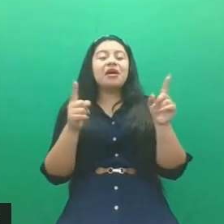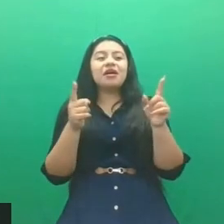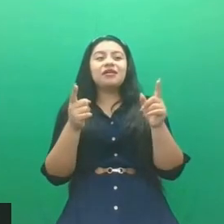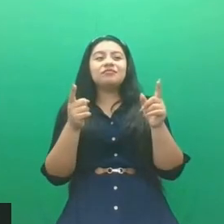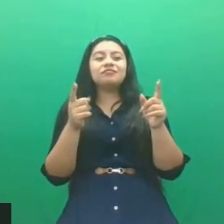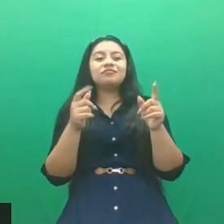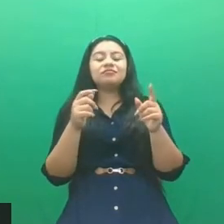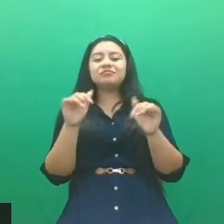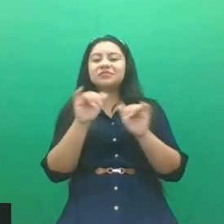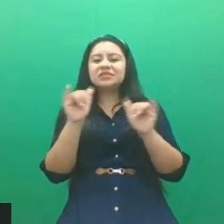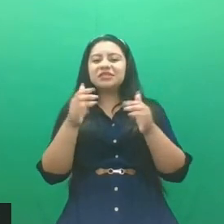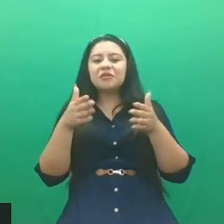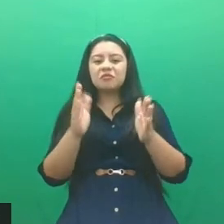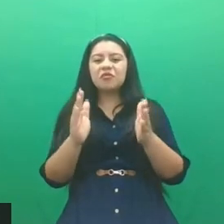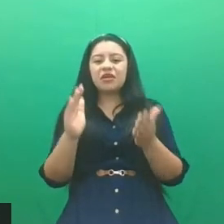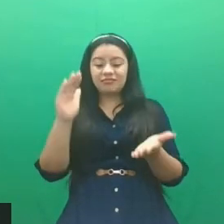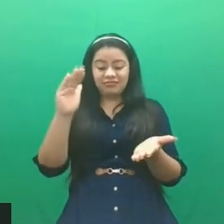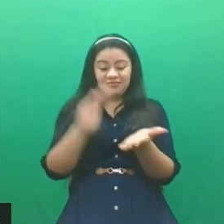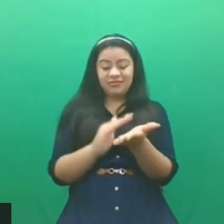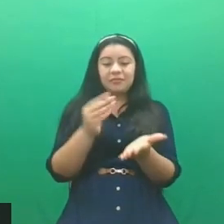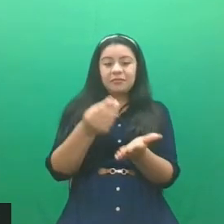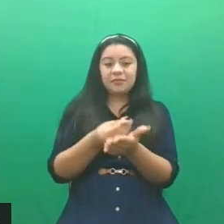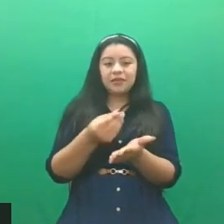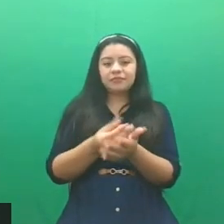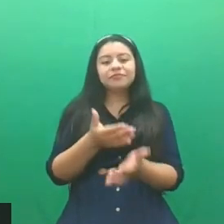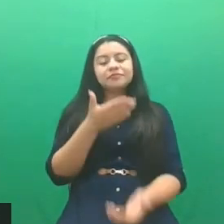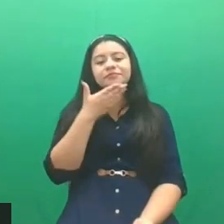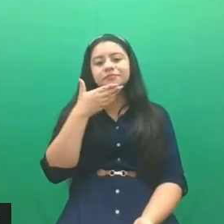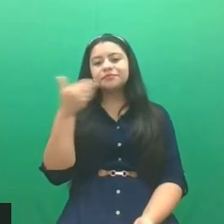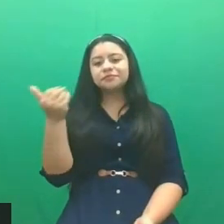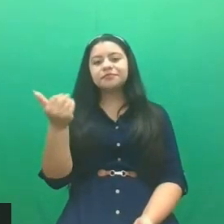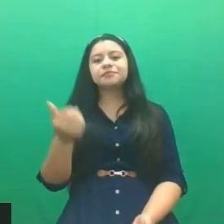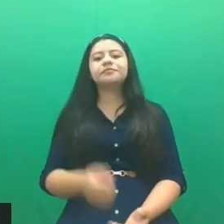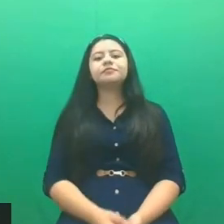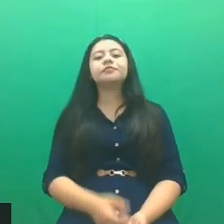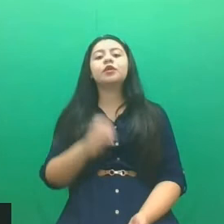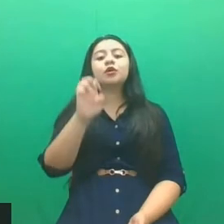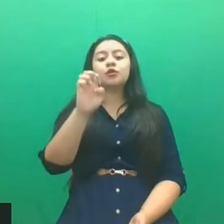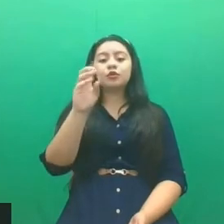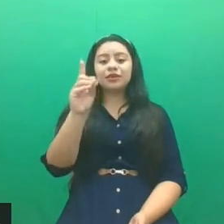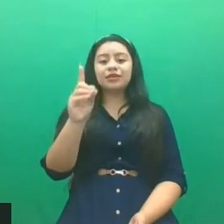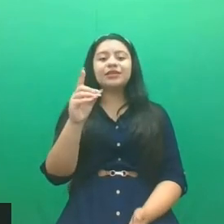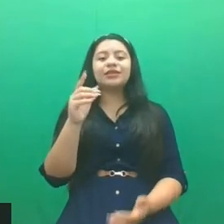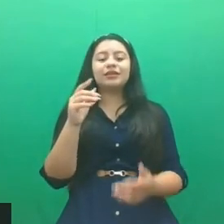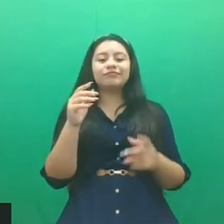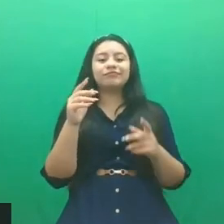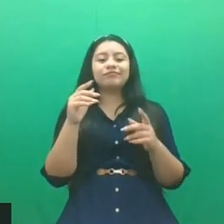and oftentimes in a less accessible way. The 3d tour and the VR and everything is cute and all